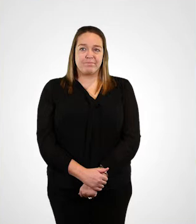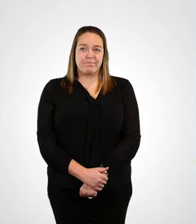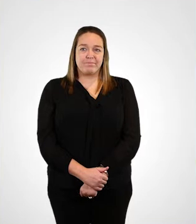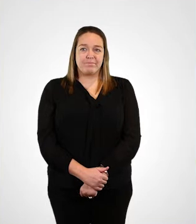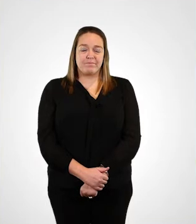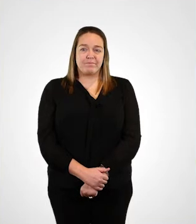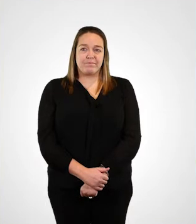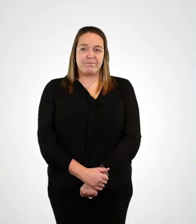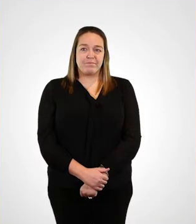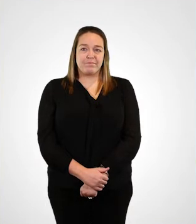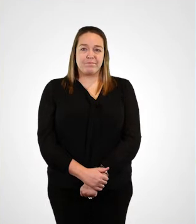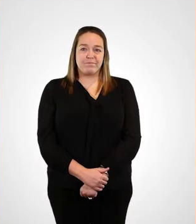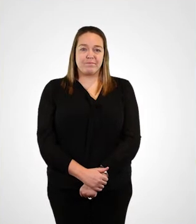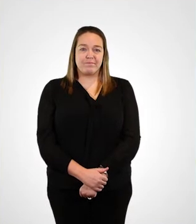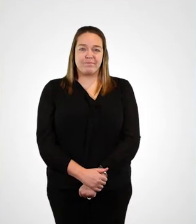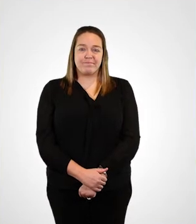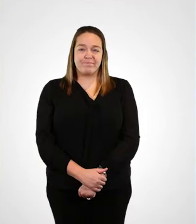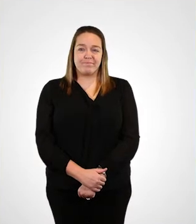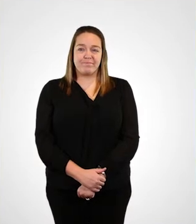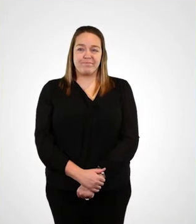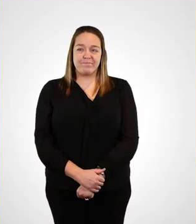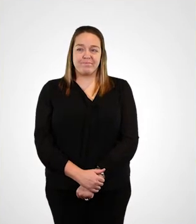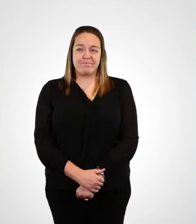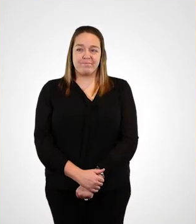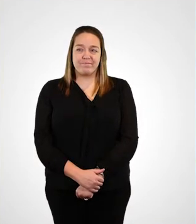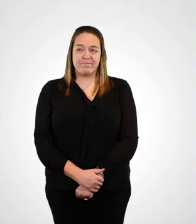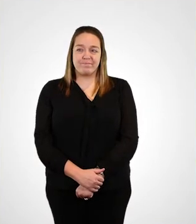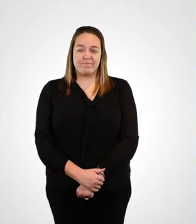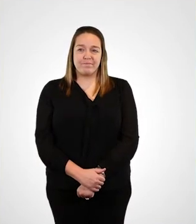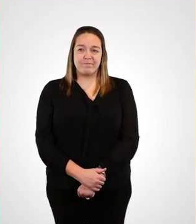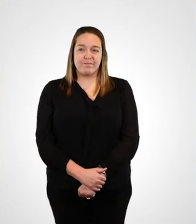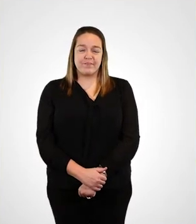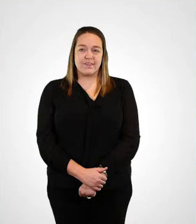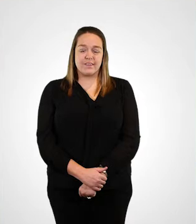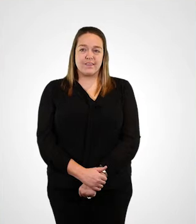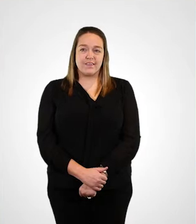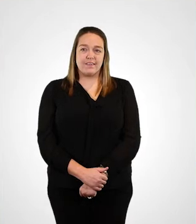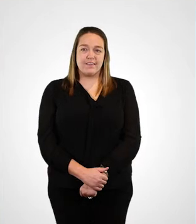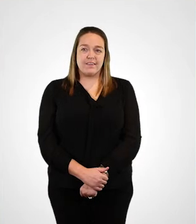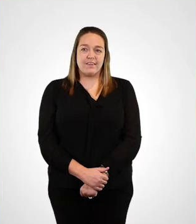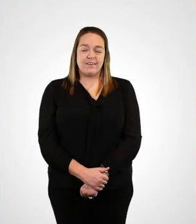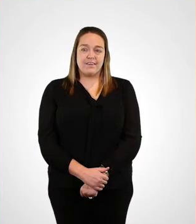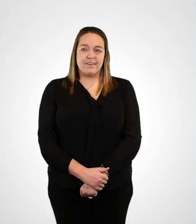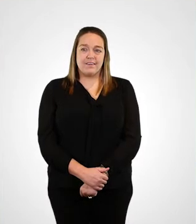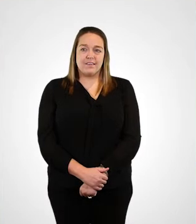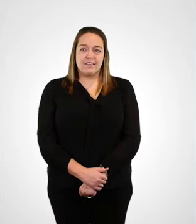I'm wearing with the bow on it with my sock.